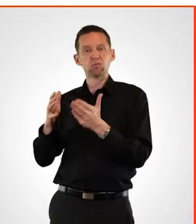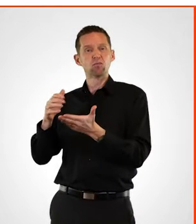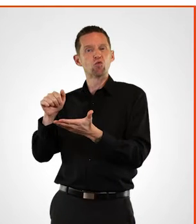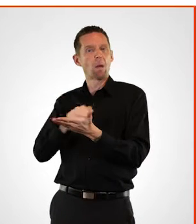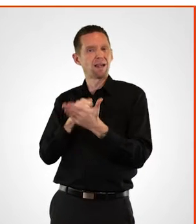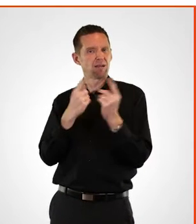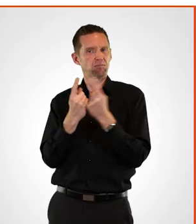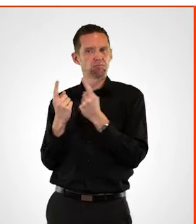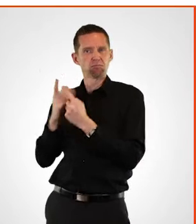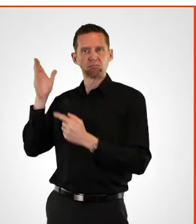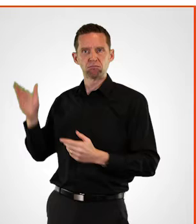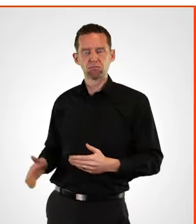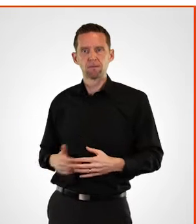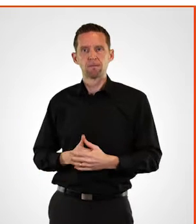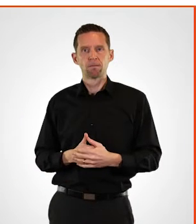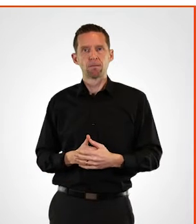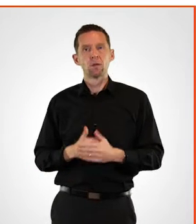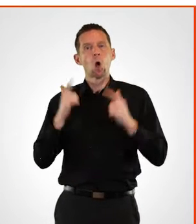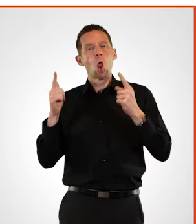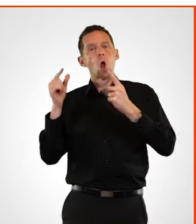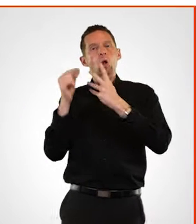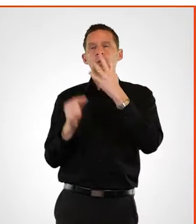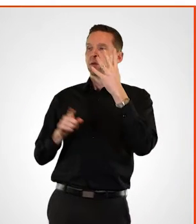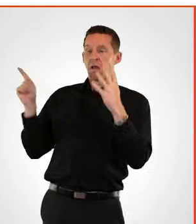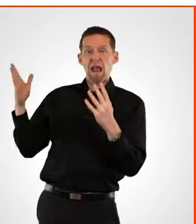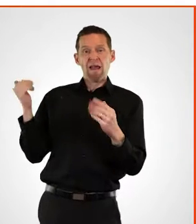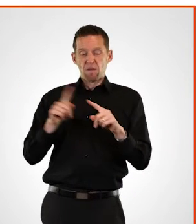And a lot of these life skills curriculums have diagrams,